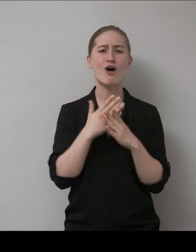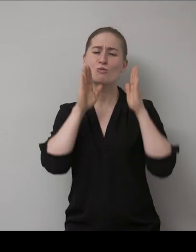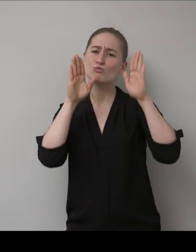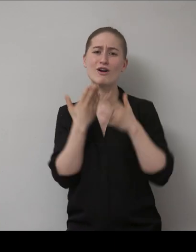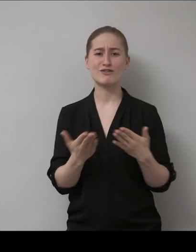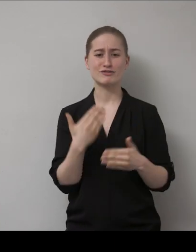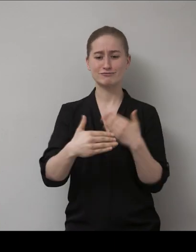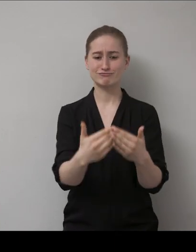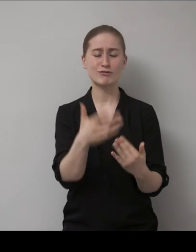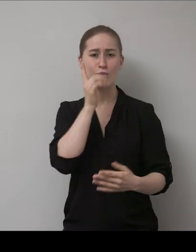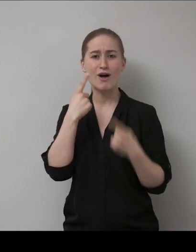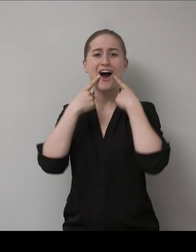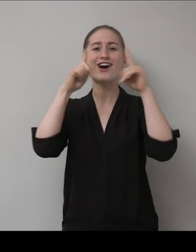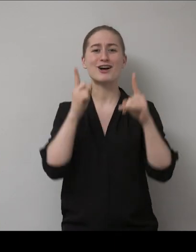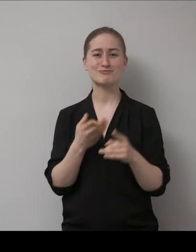you'll go on to accomplish after graduating.